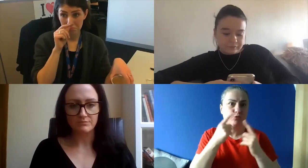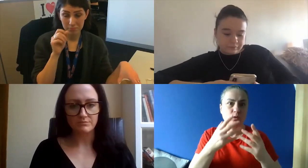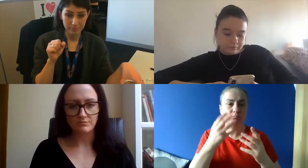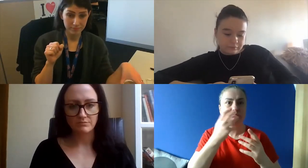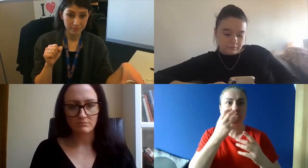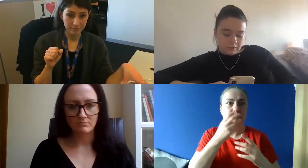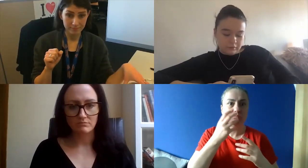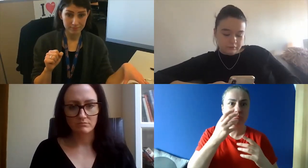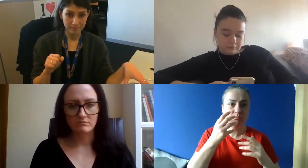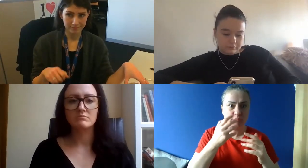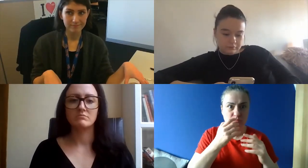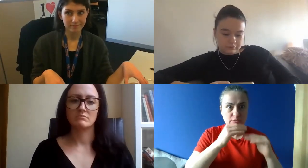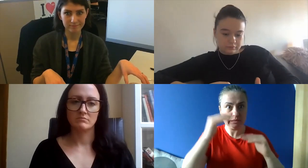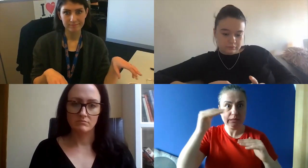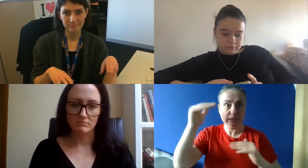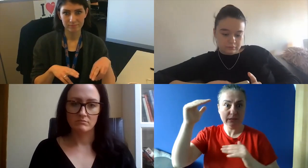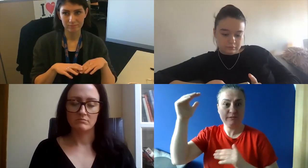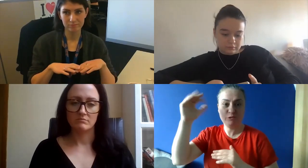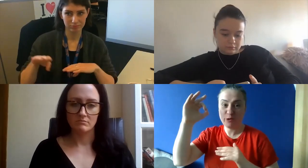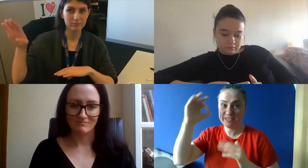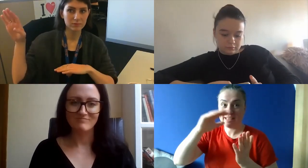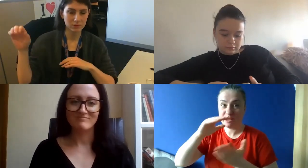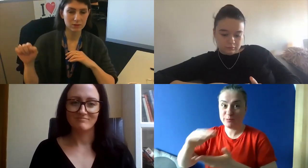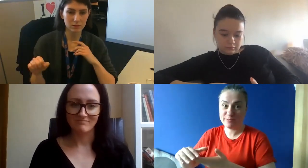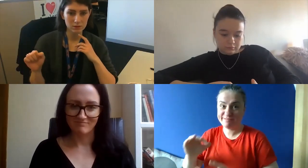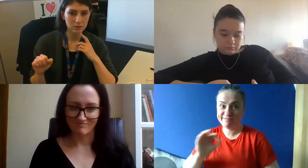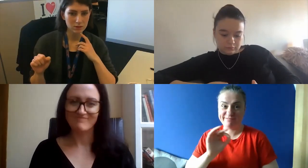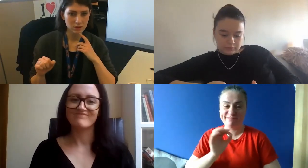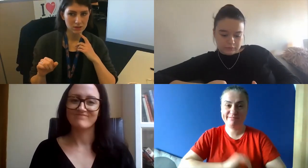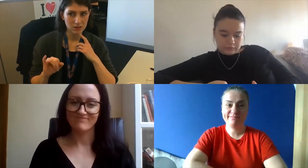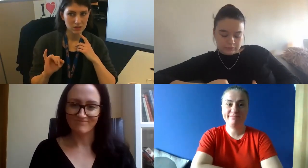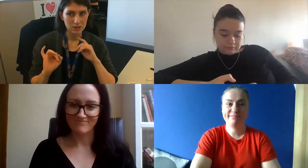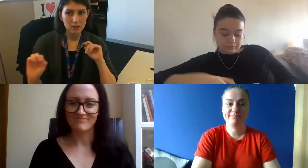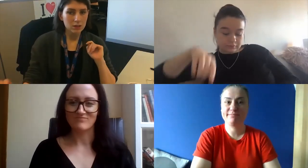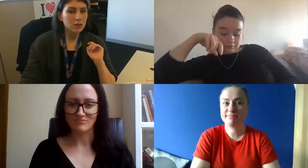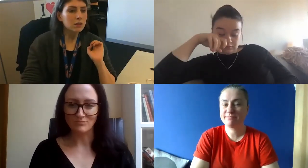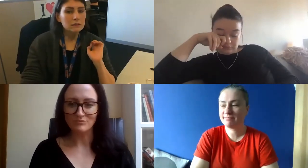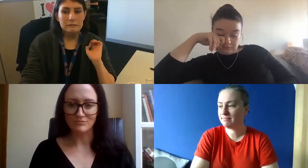Stef: It shows it’s significant – the rates are going up, not down. Jacinta: Yeah, it’s going up… not good.